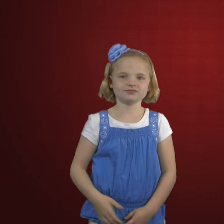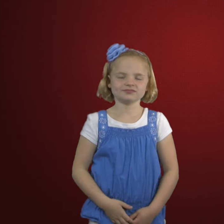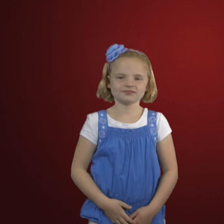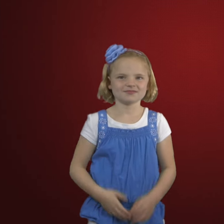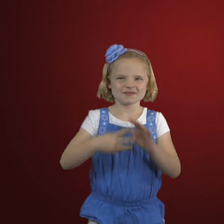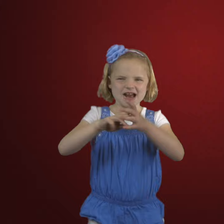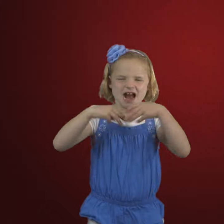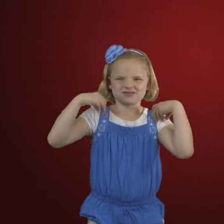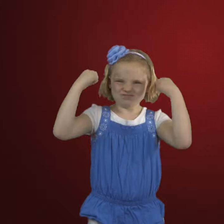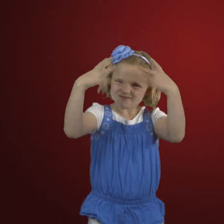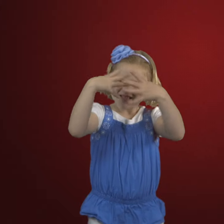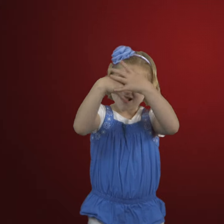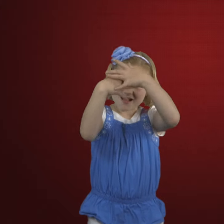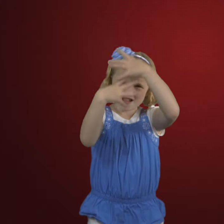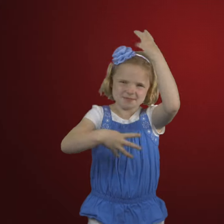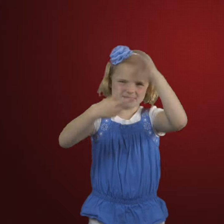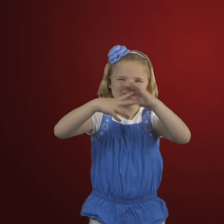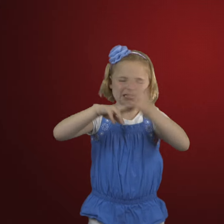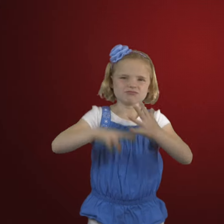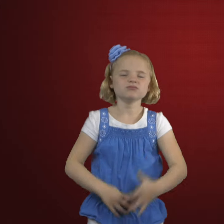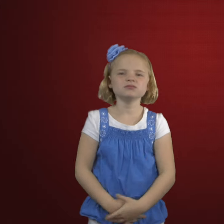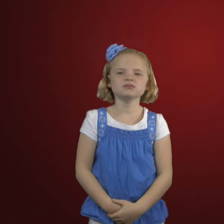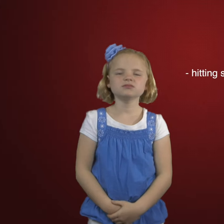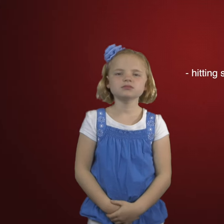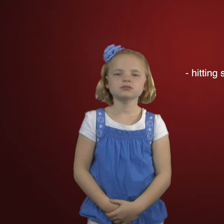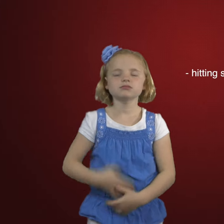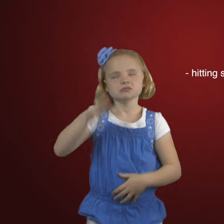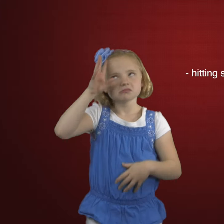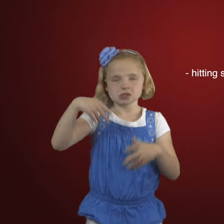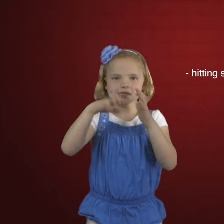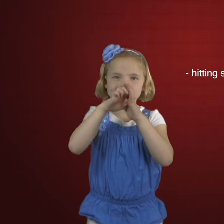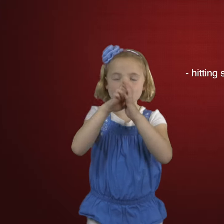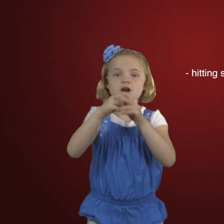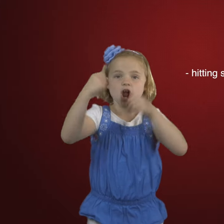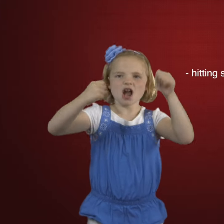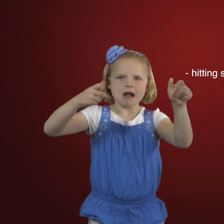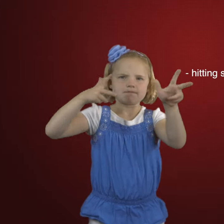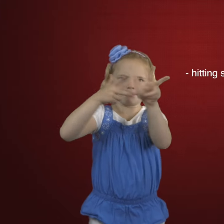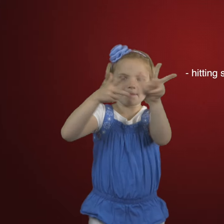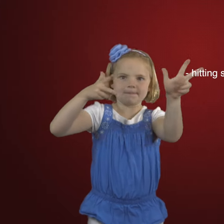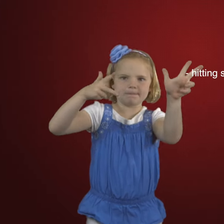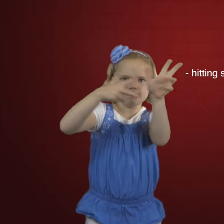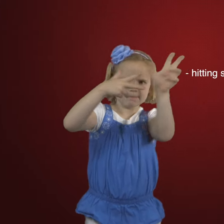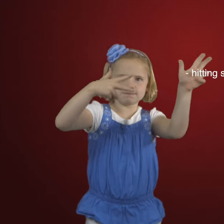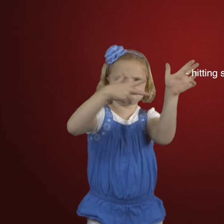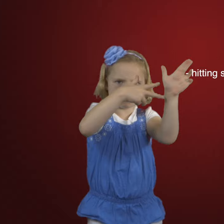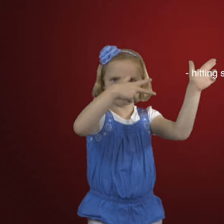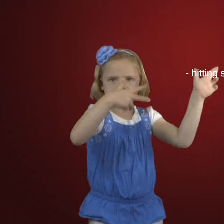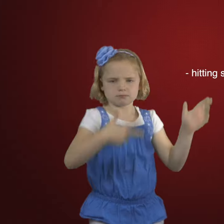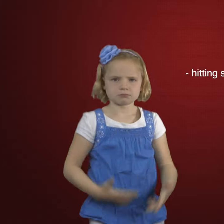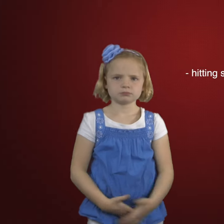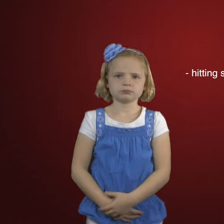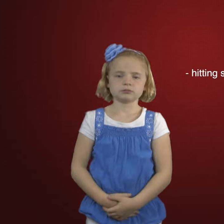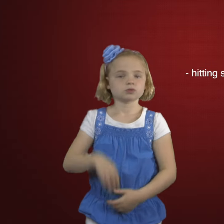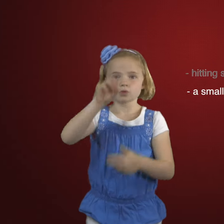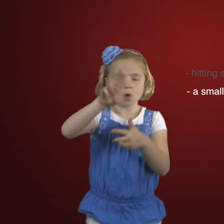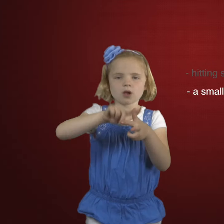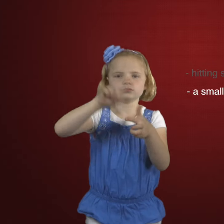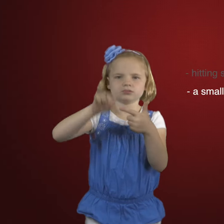Bump It has multiple meanings. An example could be, one car running into another.